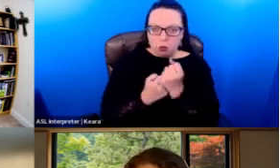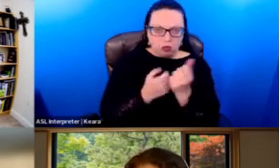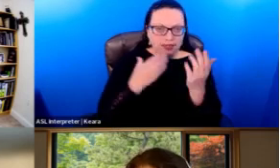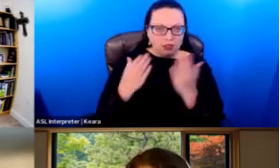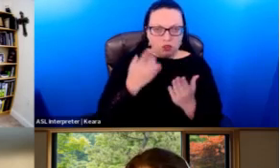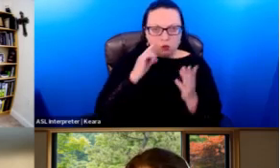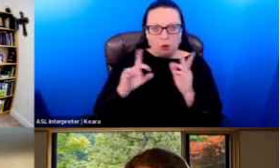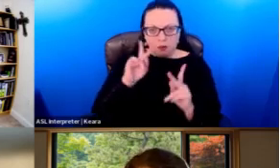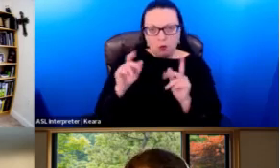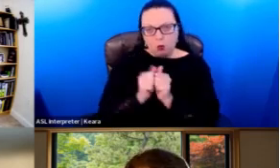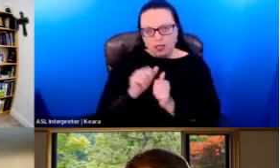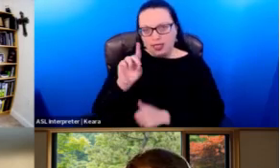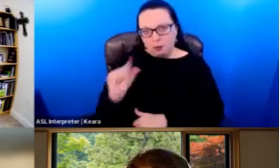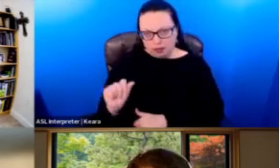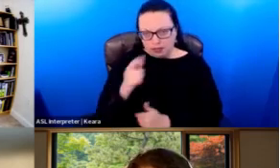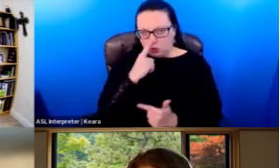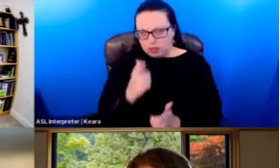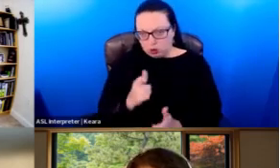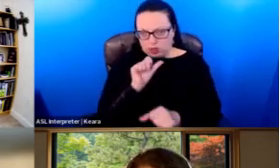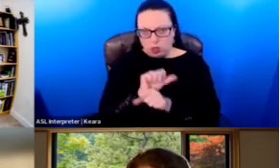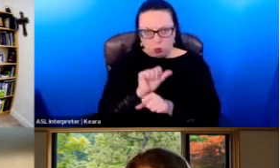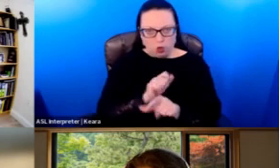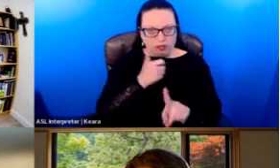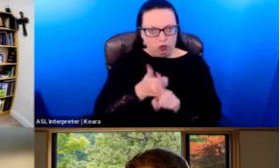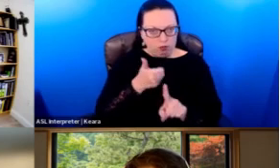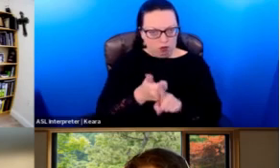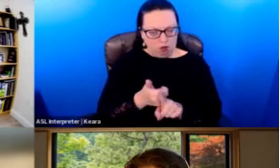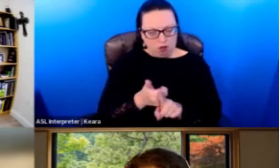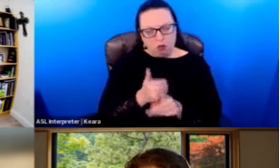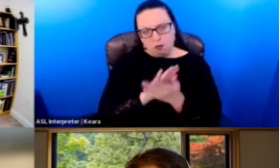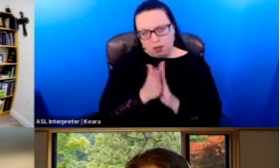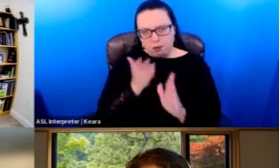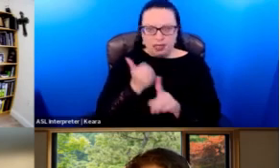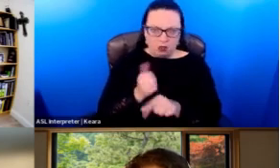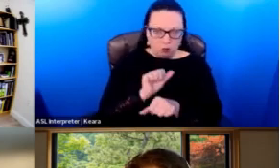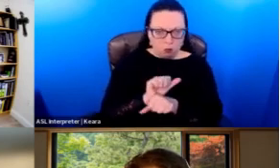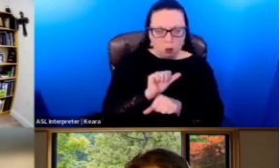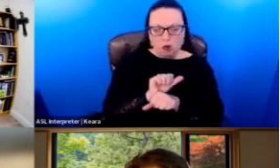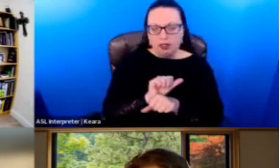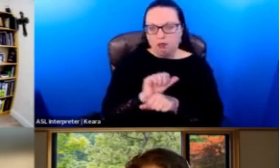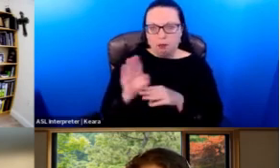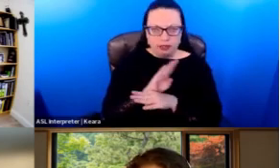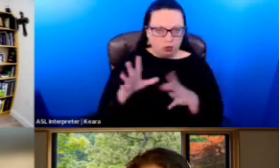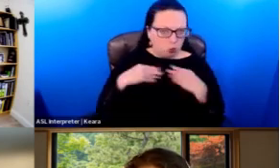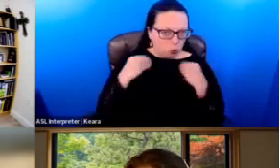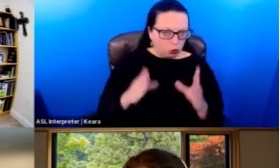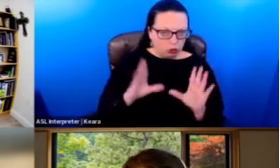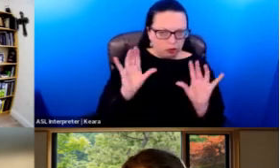in becoming self employed and becoming entrepreneurs? In addition to the Learning Management System, we also have